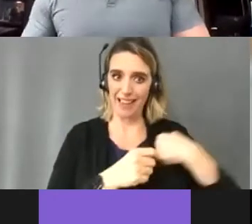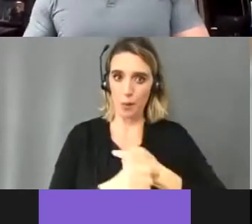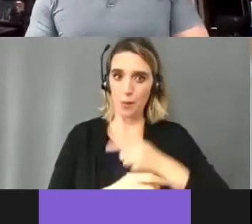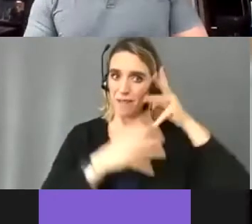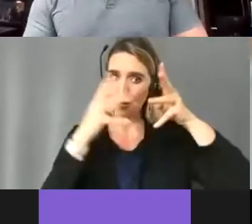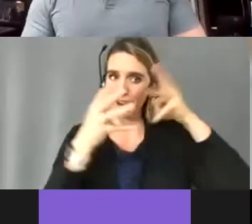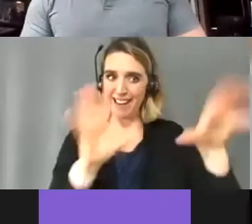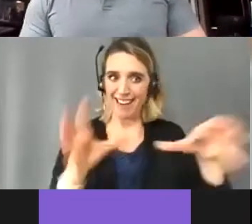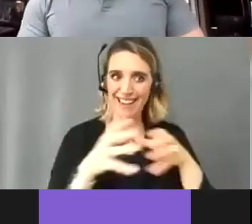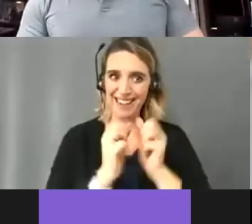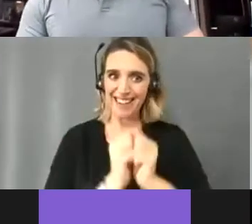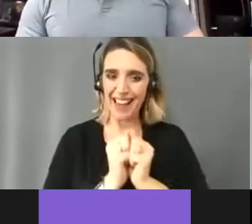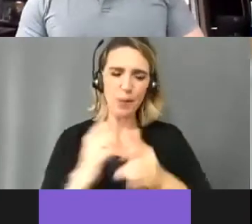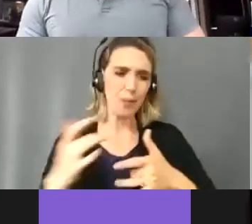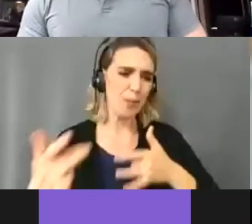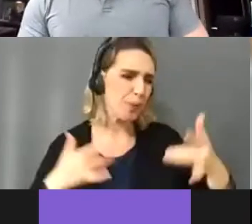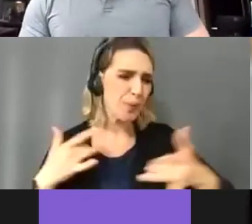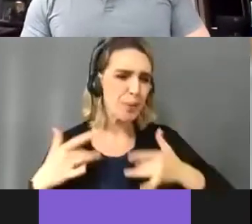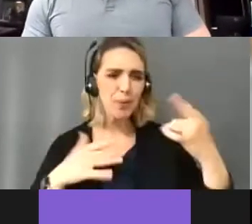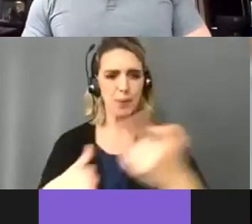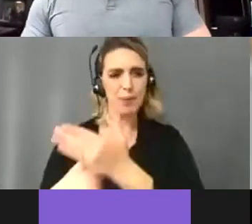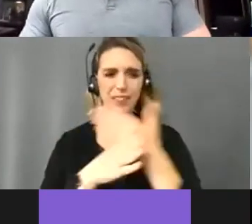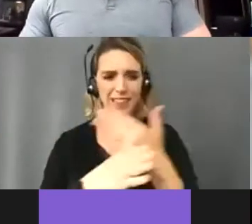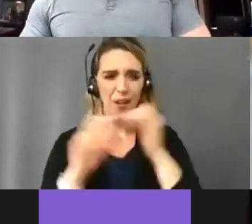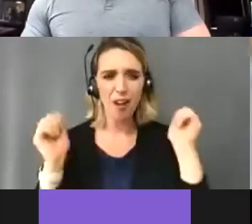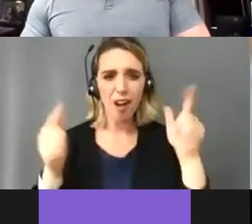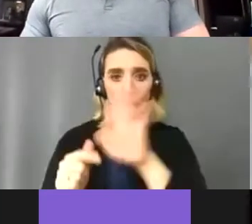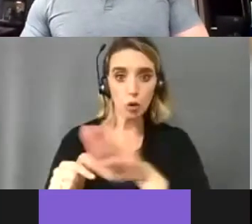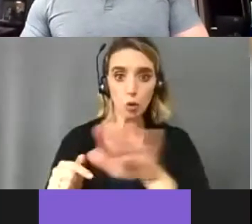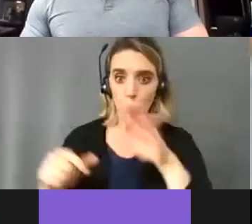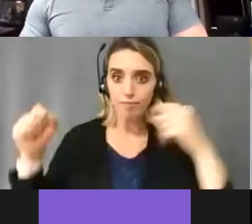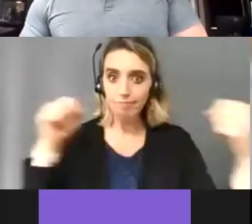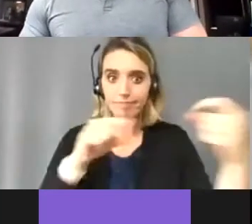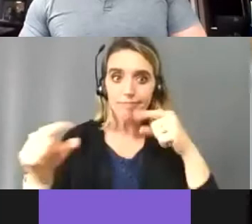And so really excited to share that with you and get your input in those conversations.